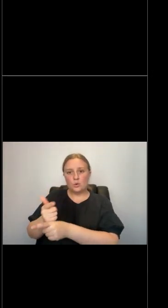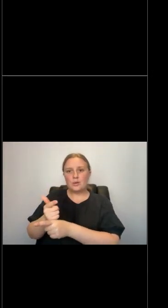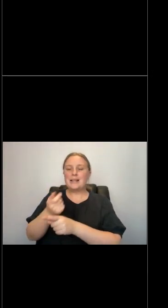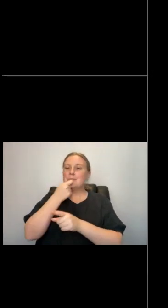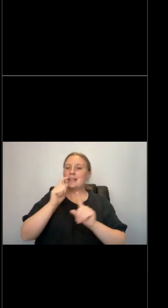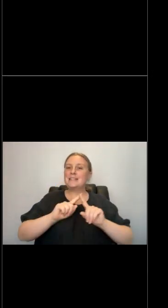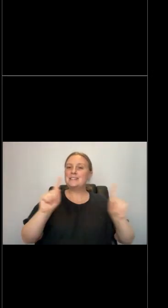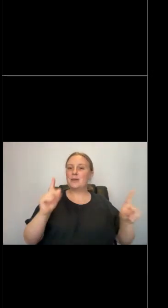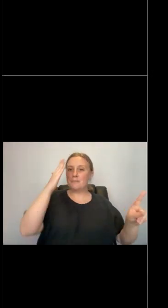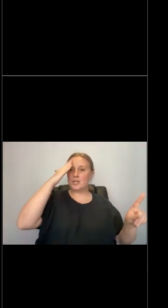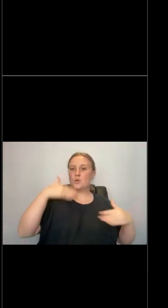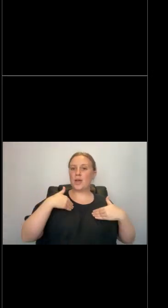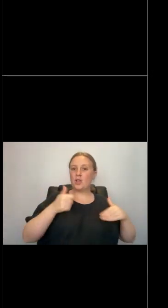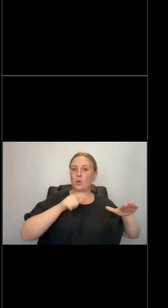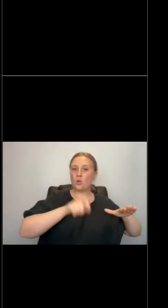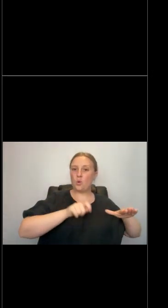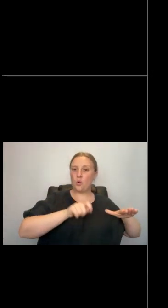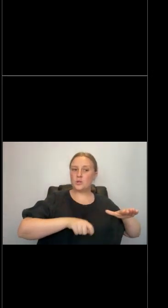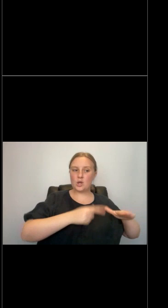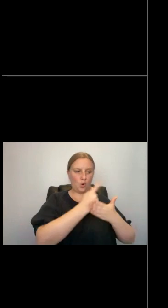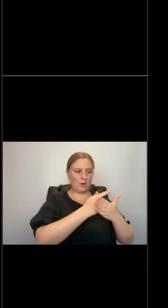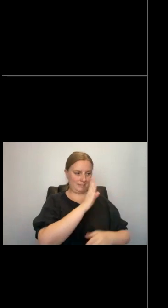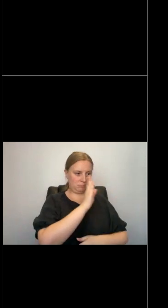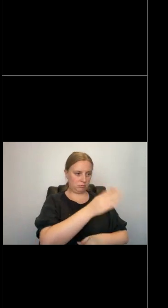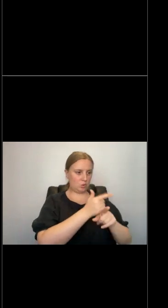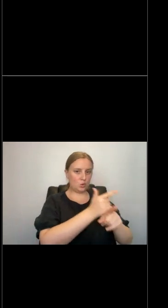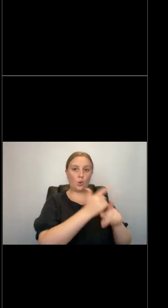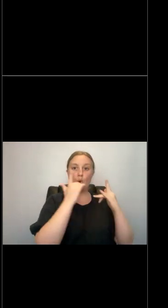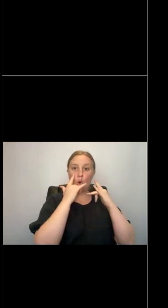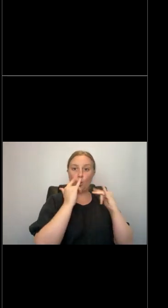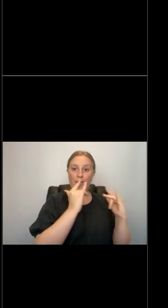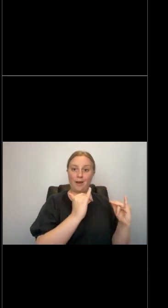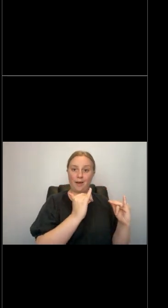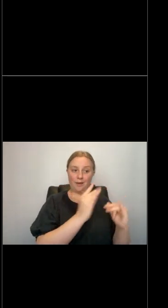because I just spoke to a lawyer, but in the tribunal, the tribunal likes